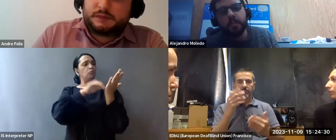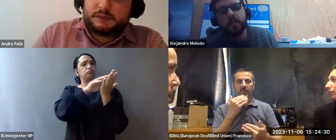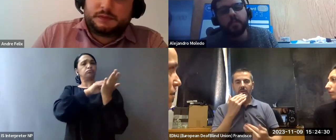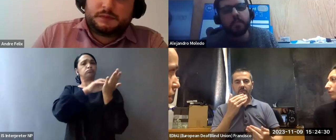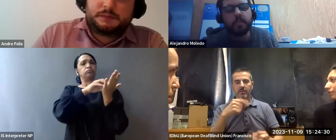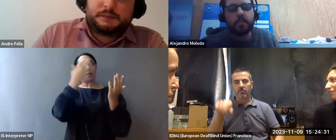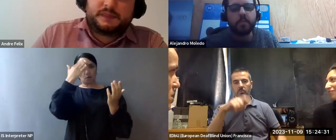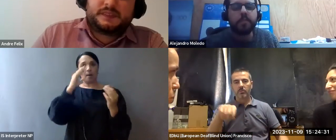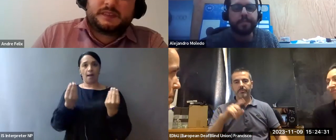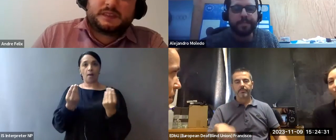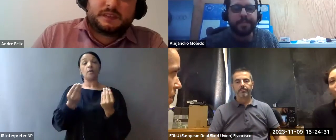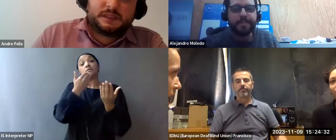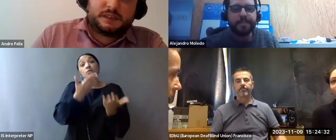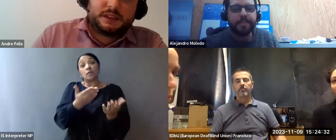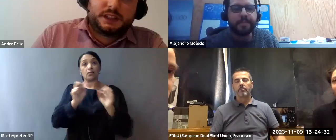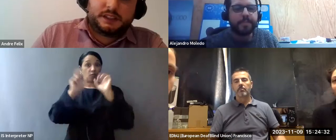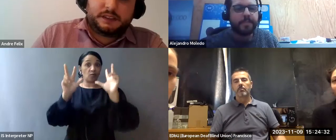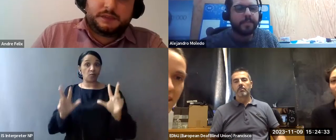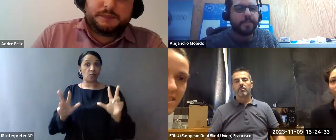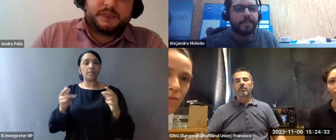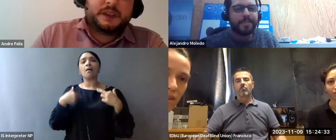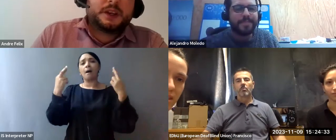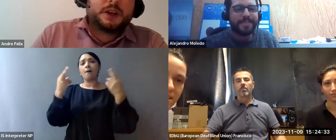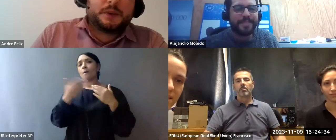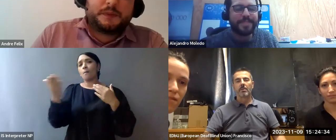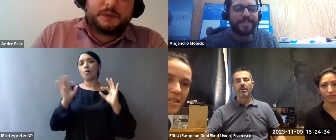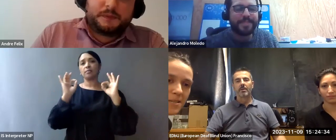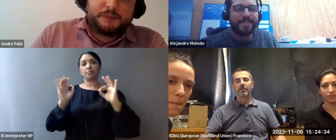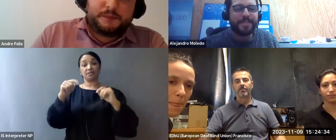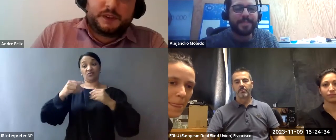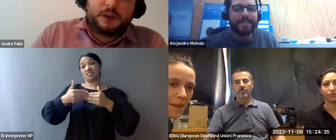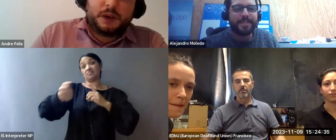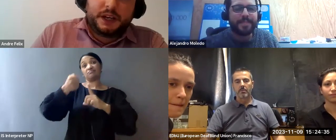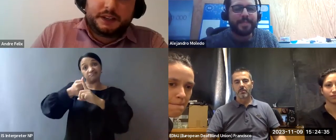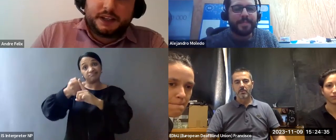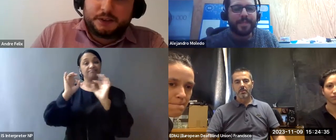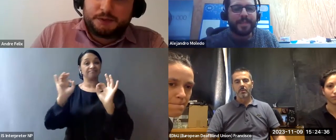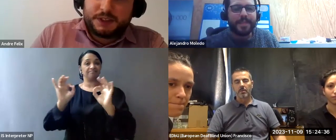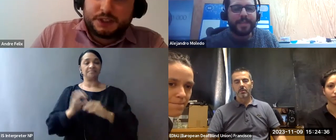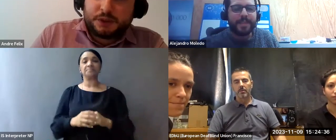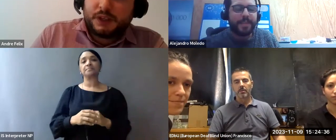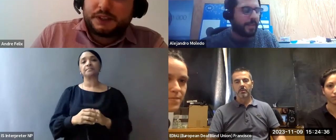Thank you for this webinar and I wish you all the best with this fight. OK. Thank you, Francisco.